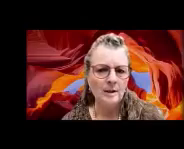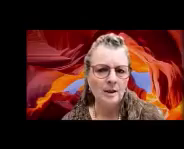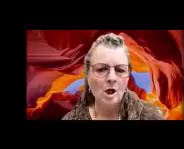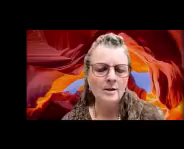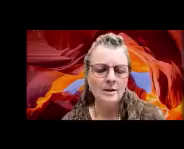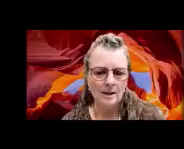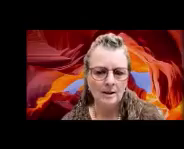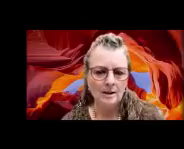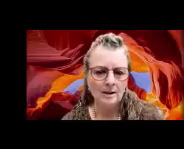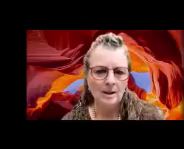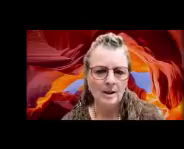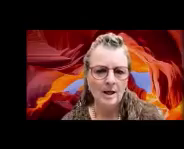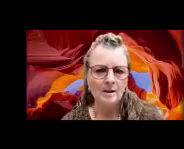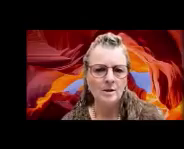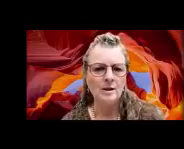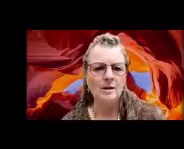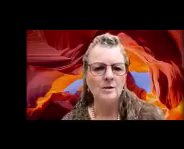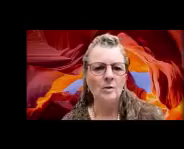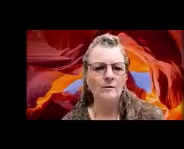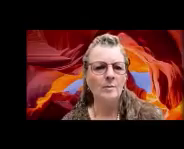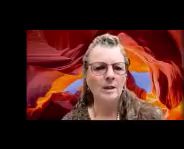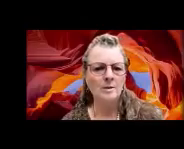been long standing, and it actually is one of the biggest